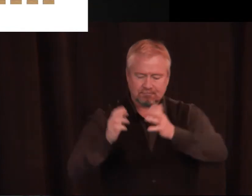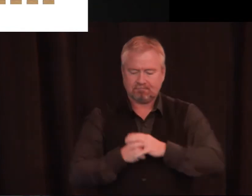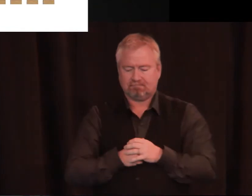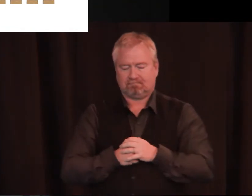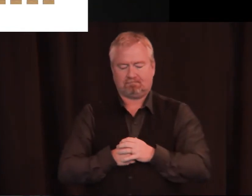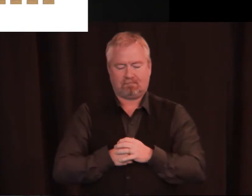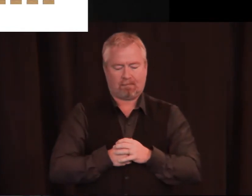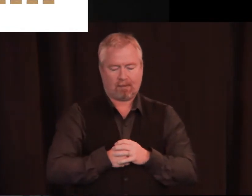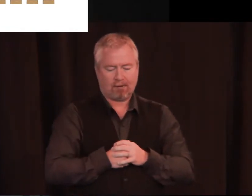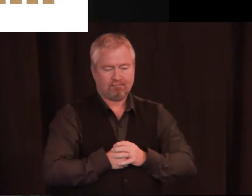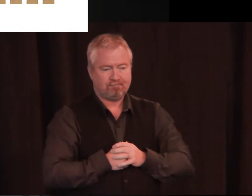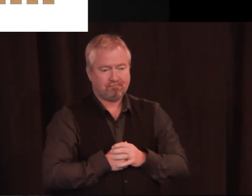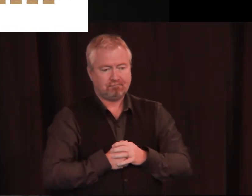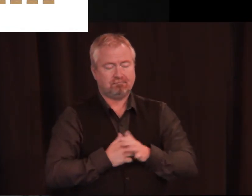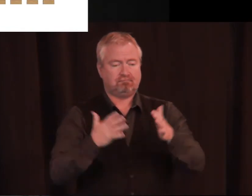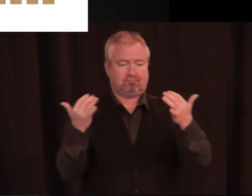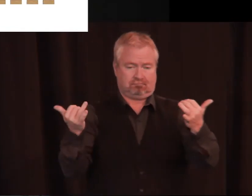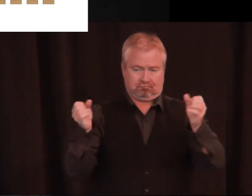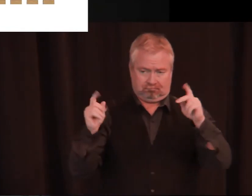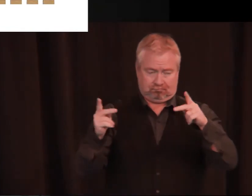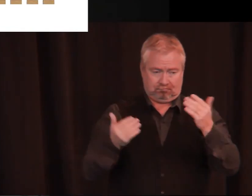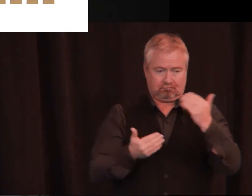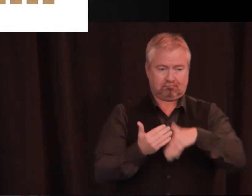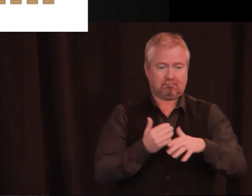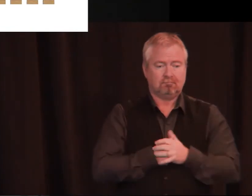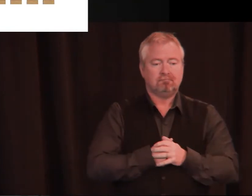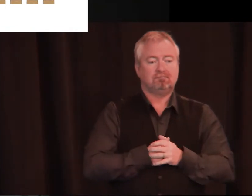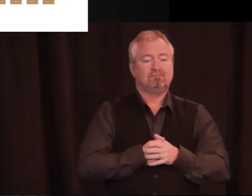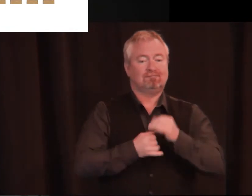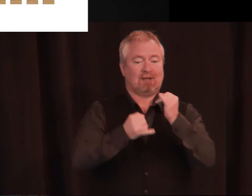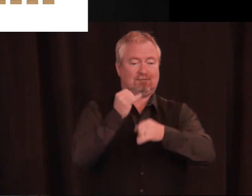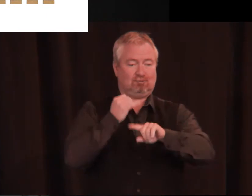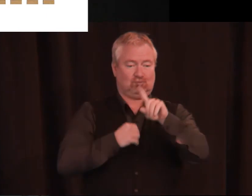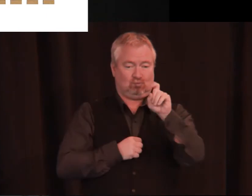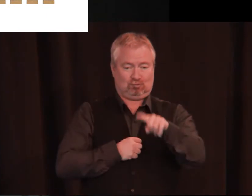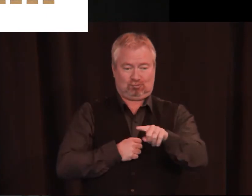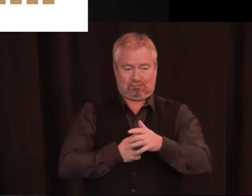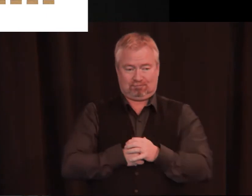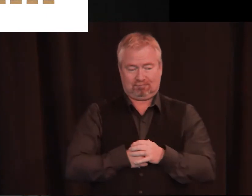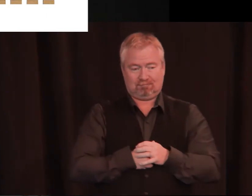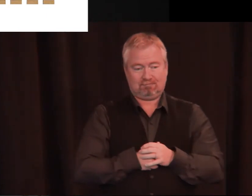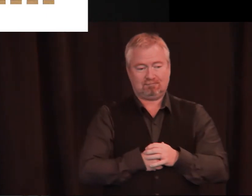So, the last question you have on your card, I'm pretty sure this was the last one.